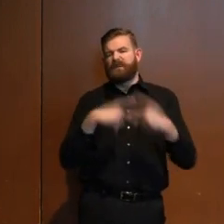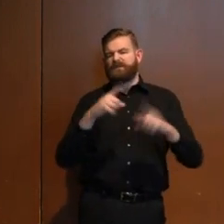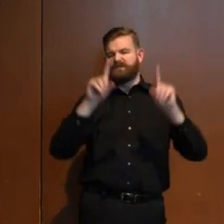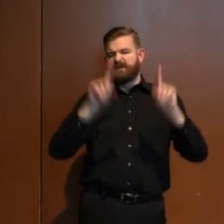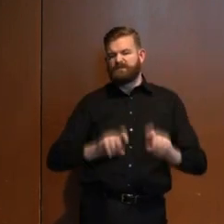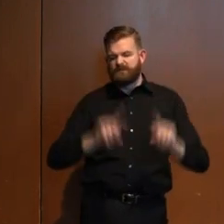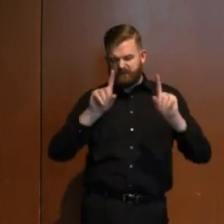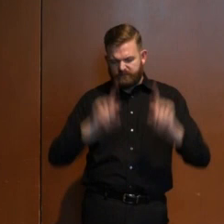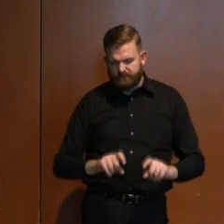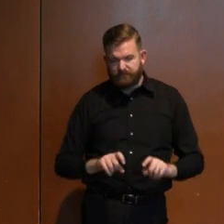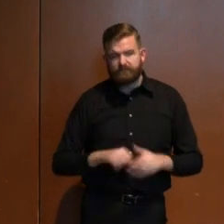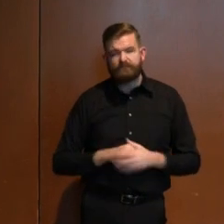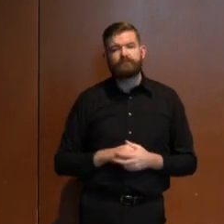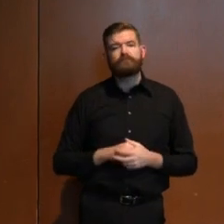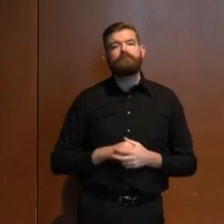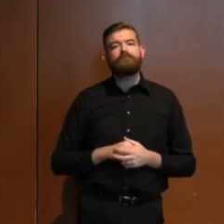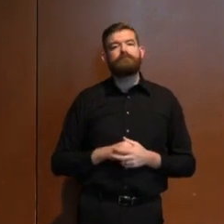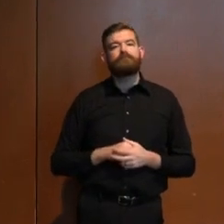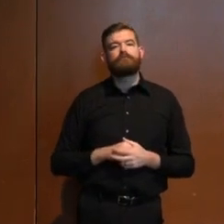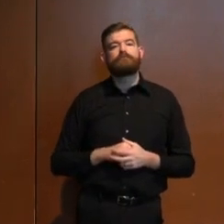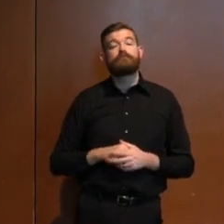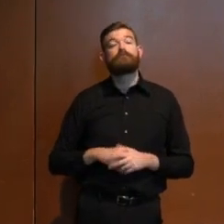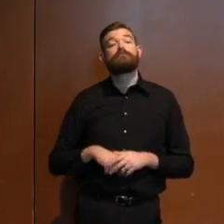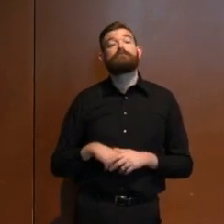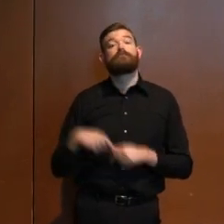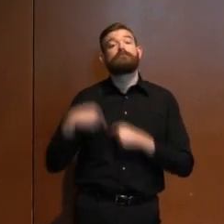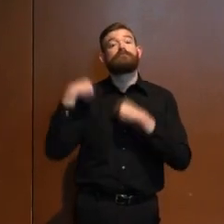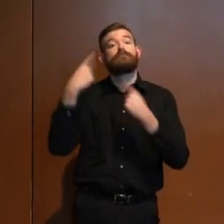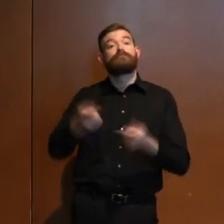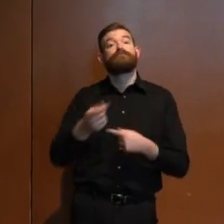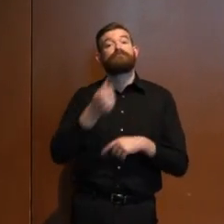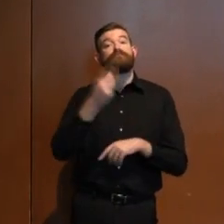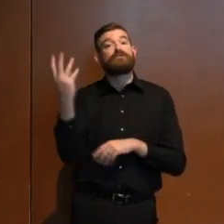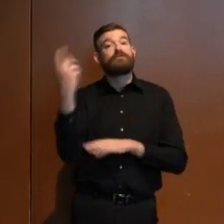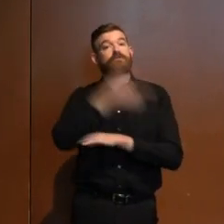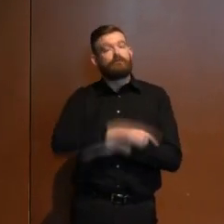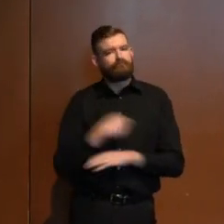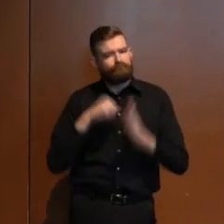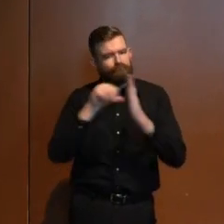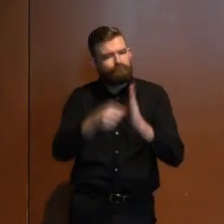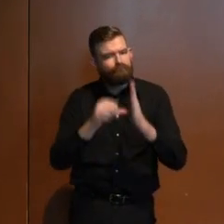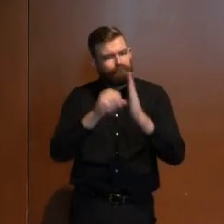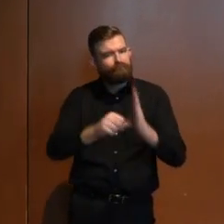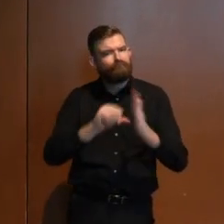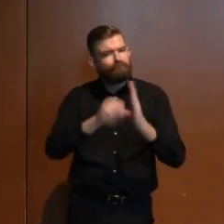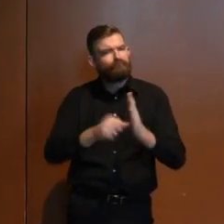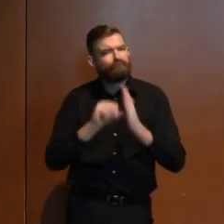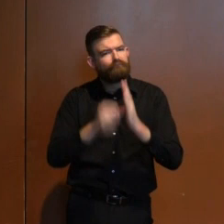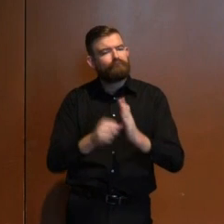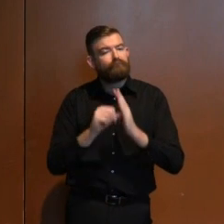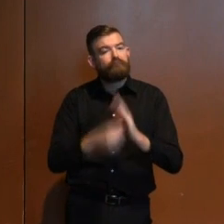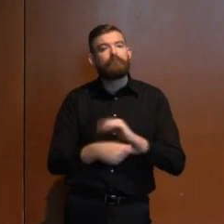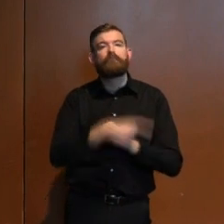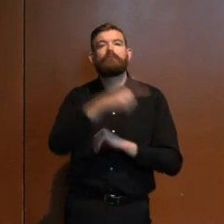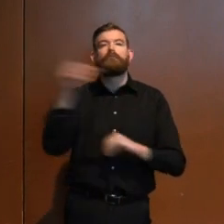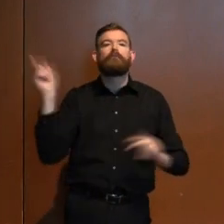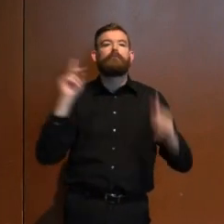BUT I DO WANT TO SAY A COUPLE OF THINGS ABOUT TESTING ONE OF